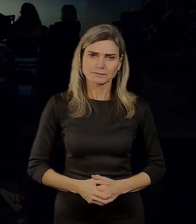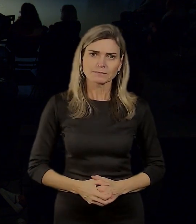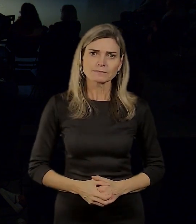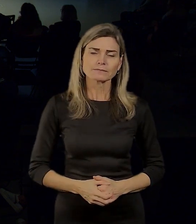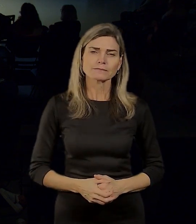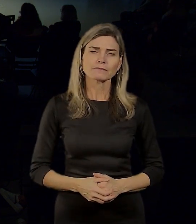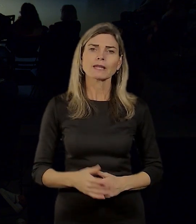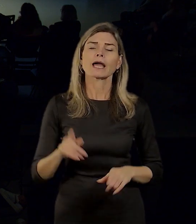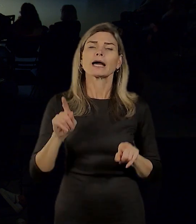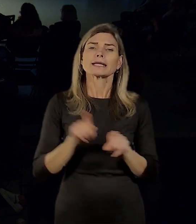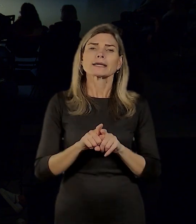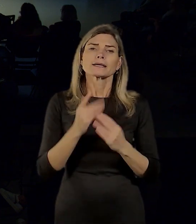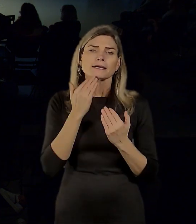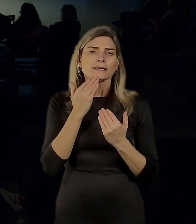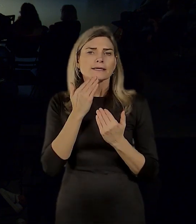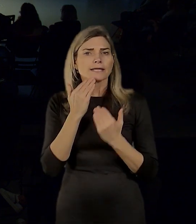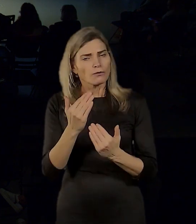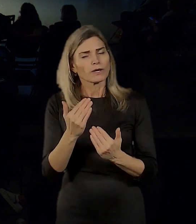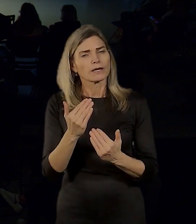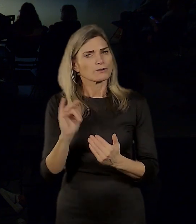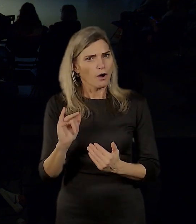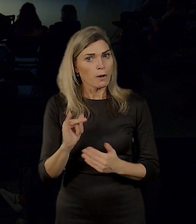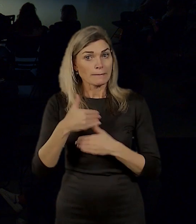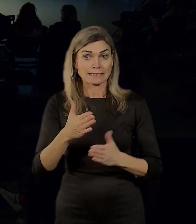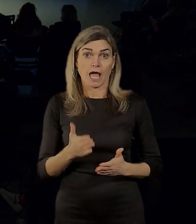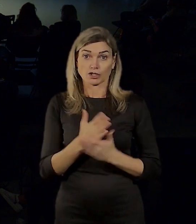now I am not speaking only for myself, but for the entire team that is working on this, it is actually a pleasure